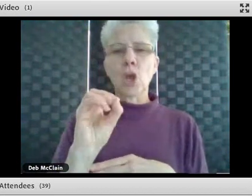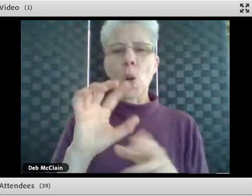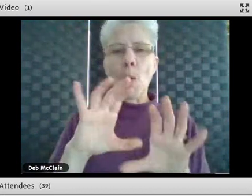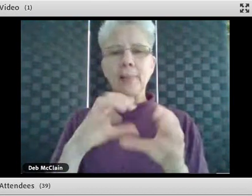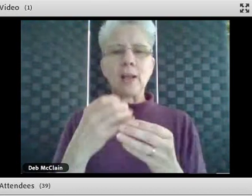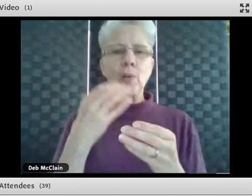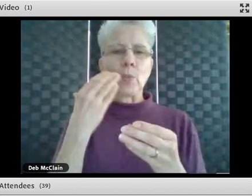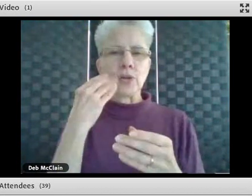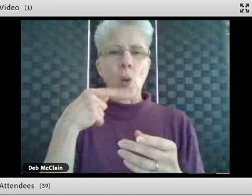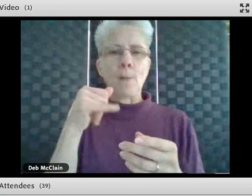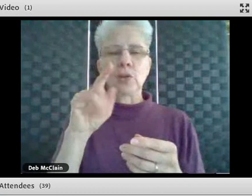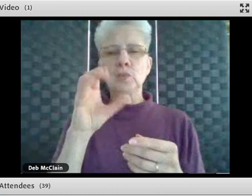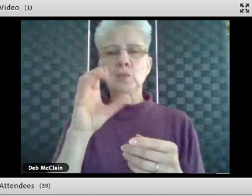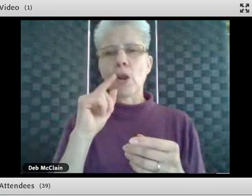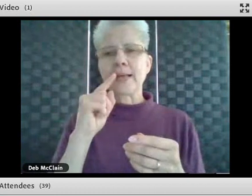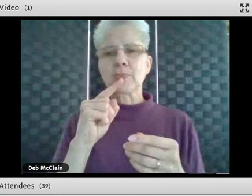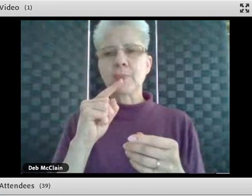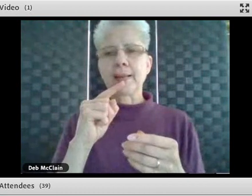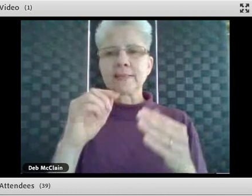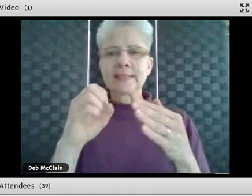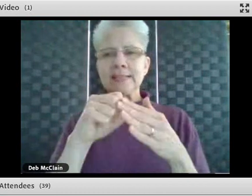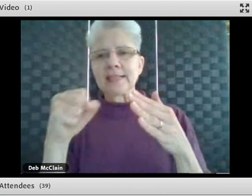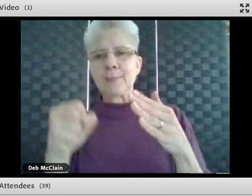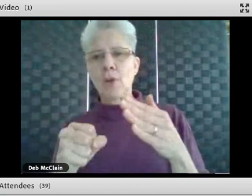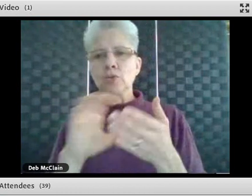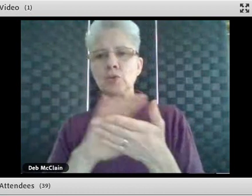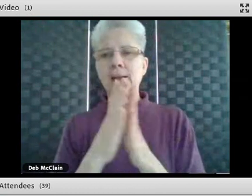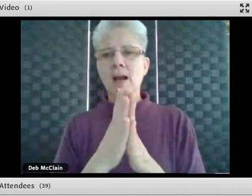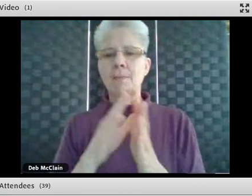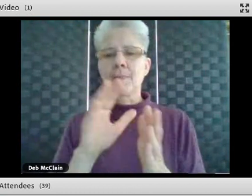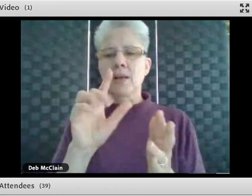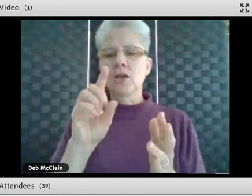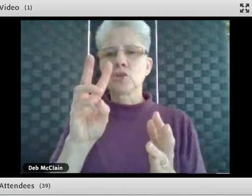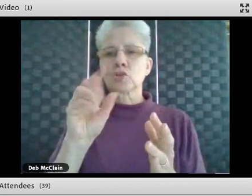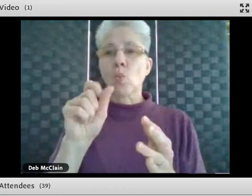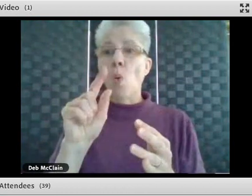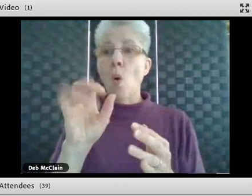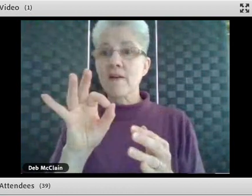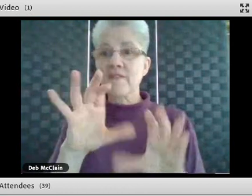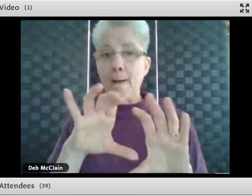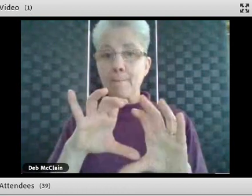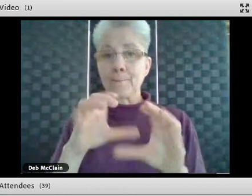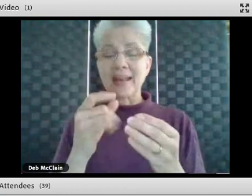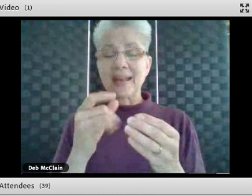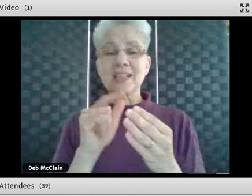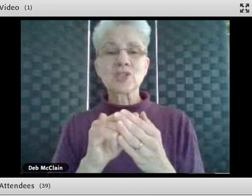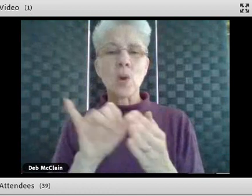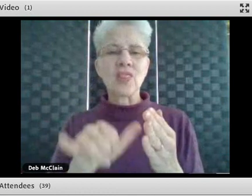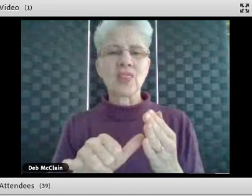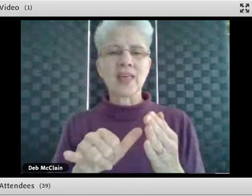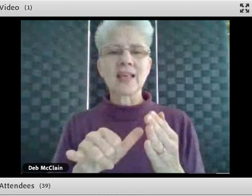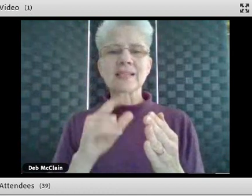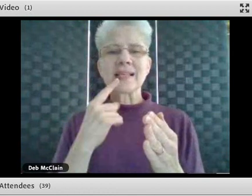Pluto has been downgraded to a dwarf planet and is not a planet, so this variant "Pluto, planet" tells you, "Don't use that.